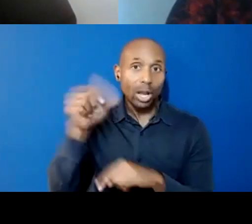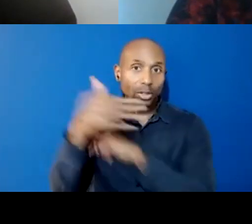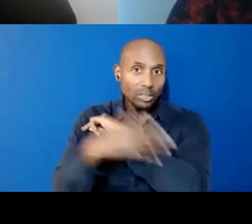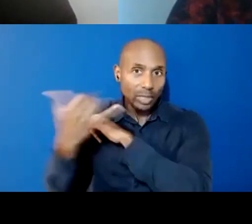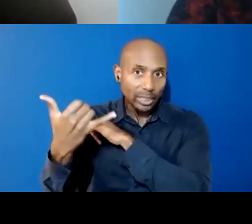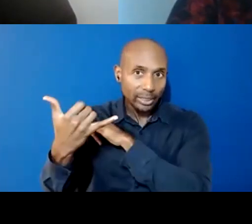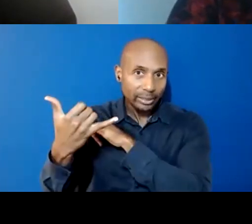and virtual exchange has impacted the field.